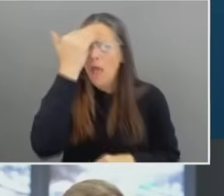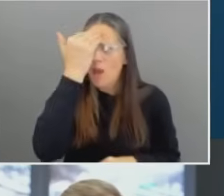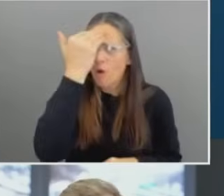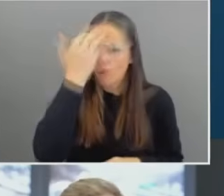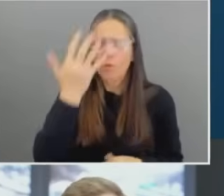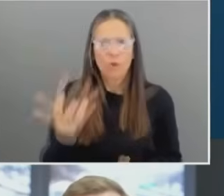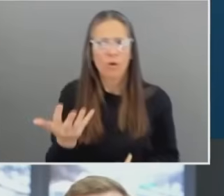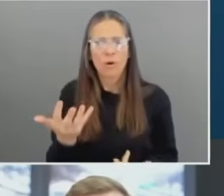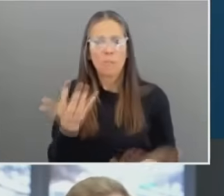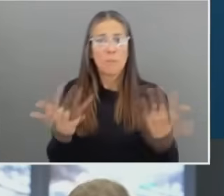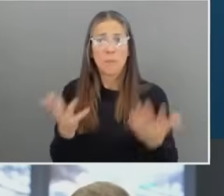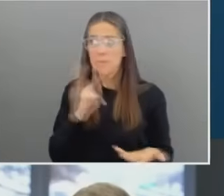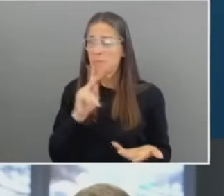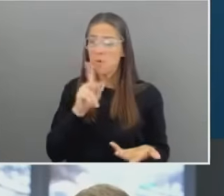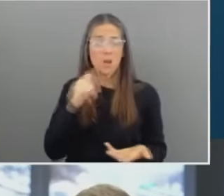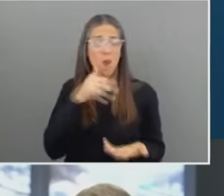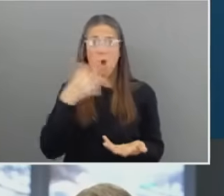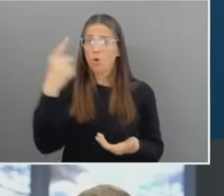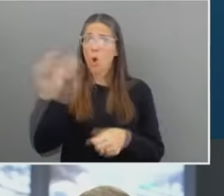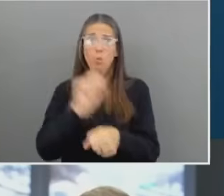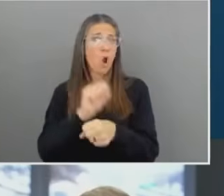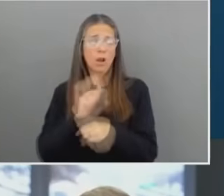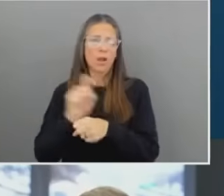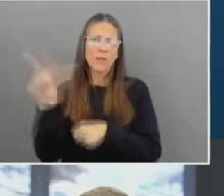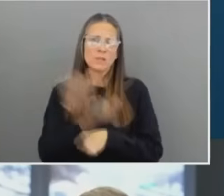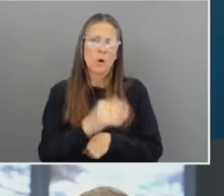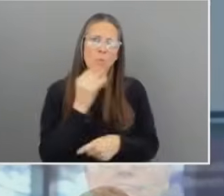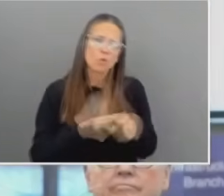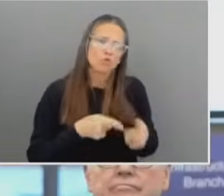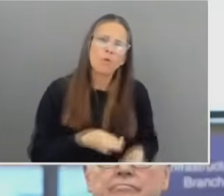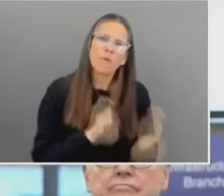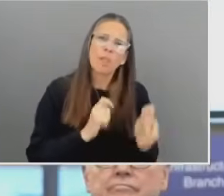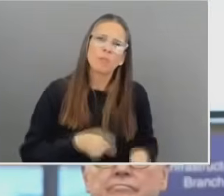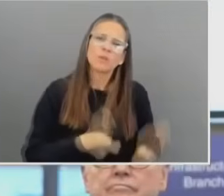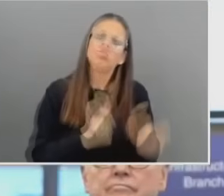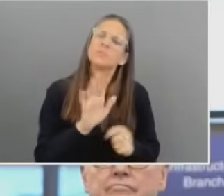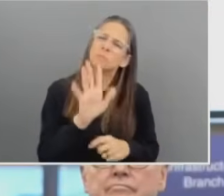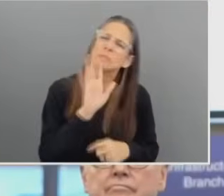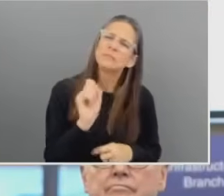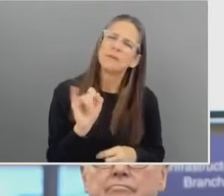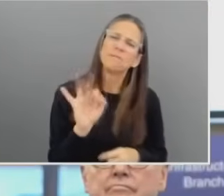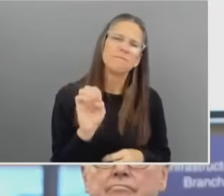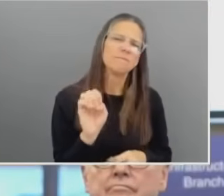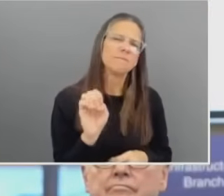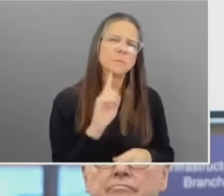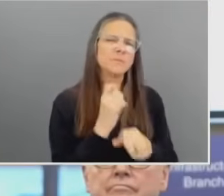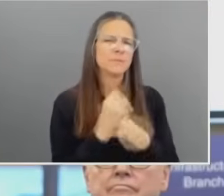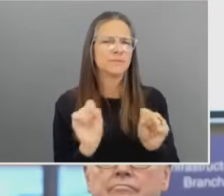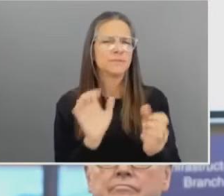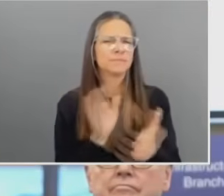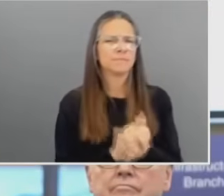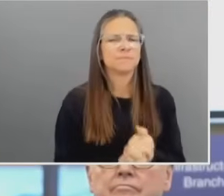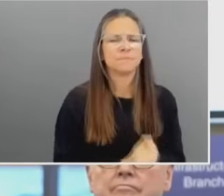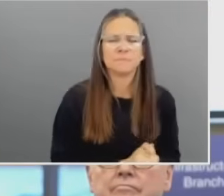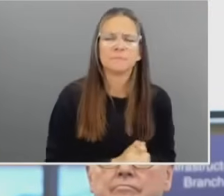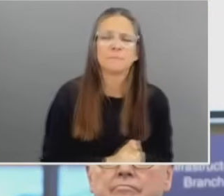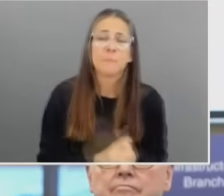PLEASE GET OUT THAT OUT THERE IN A WAY TO WHERE, AS PEOPLE TODAY MIGHT NOT BE GOING TO WORK, THEY MIGHT BE SHOVELING.